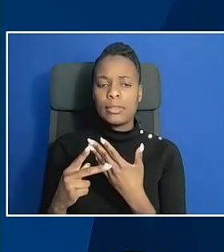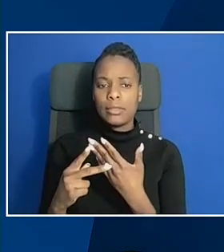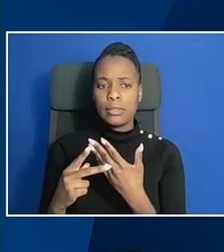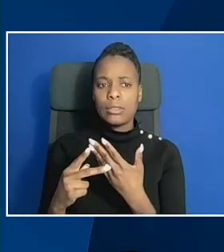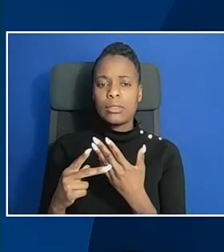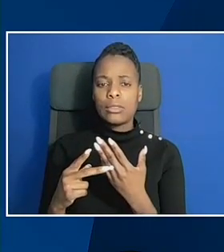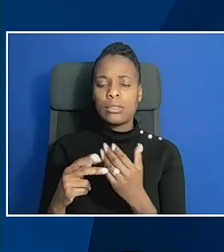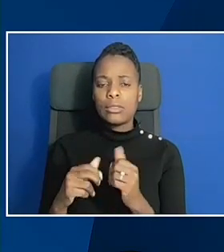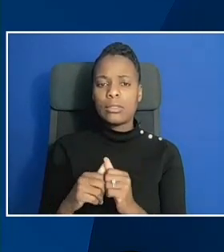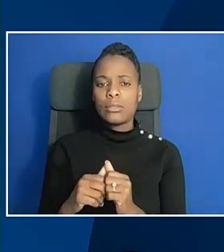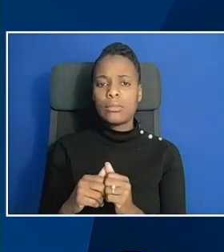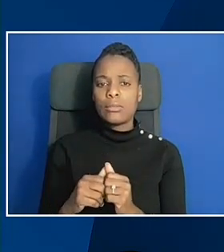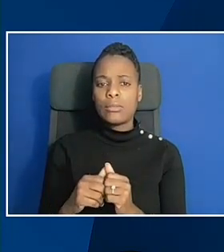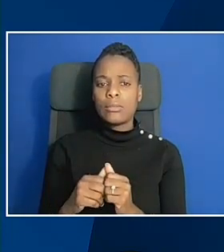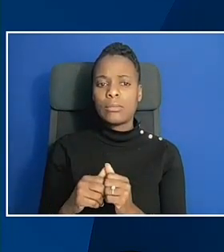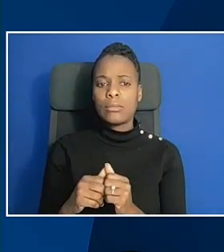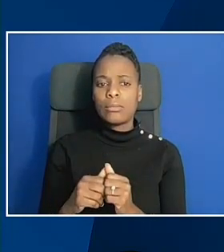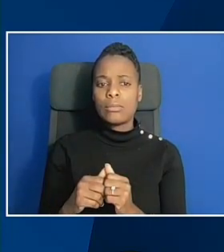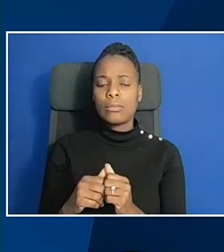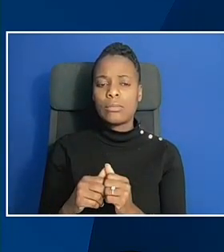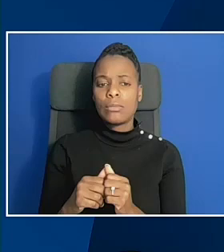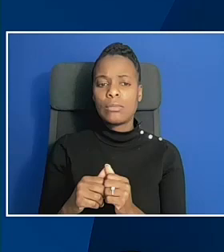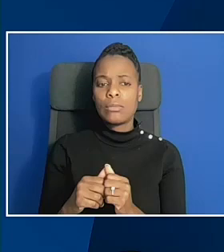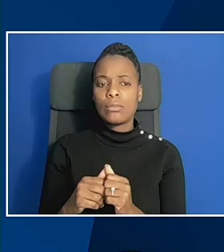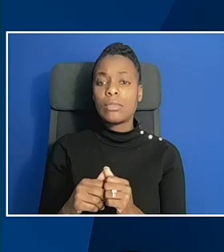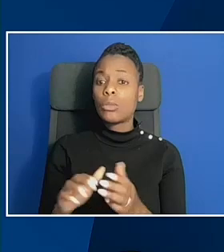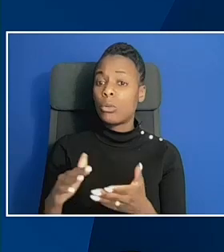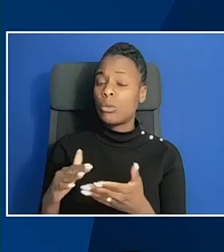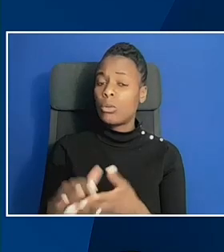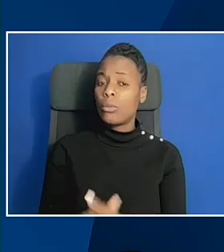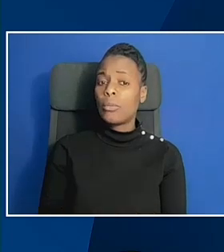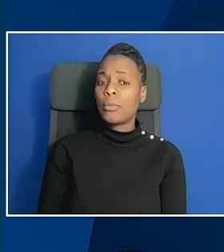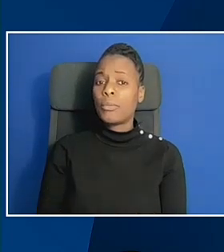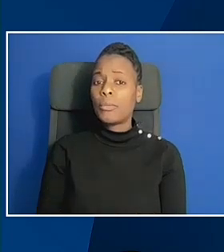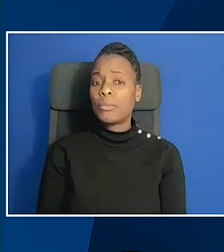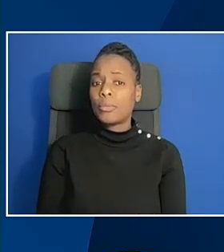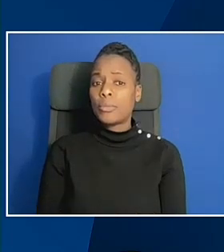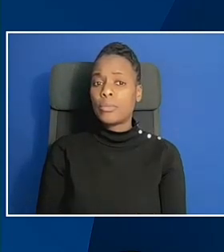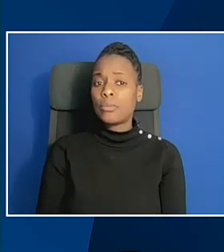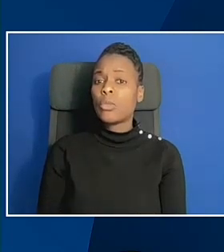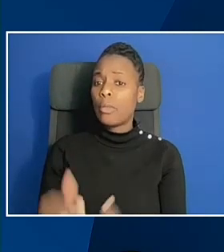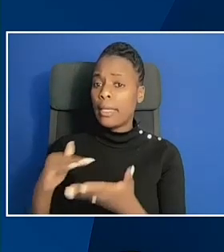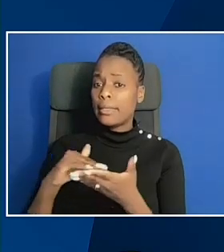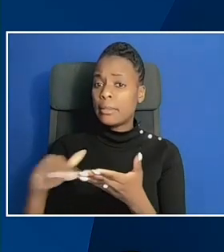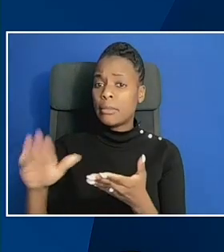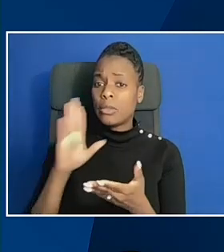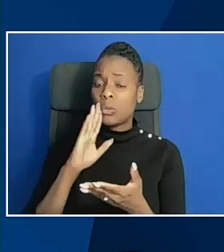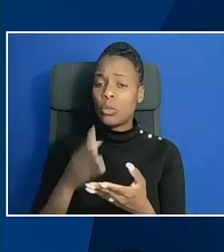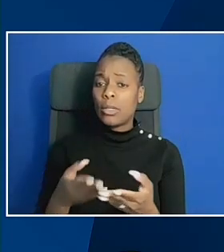know, so given these exemptions will sunset, would it be possible for states